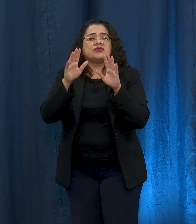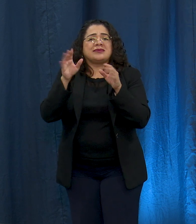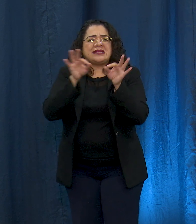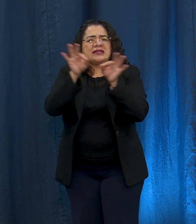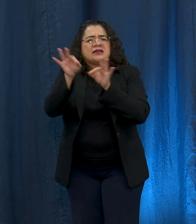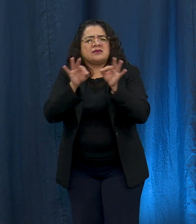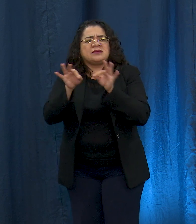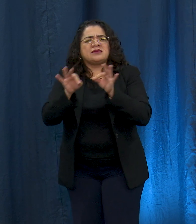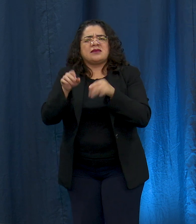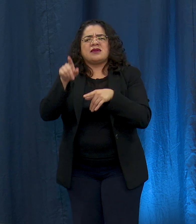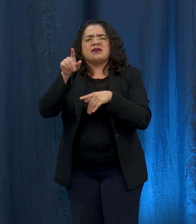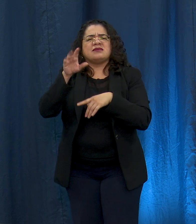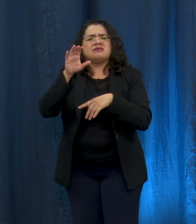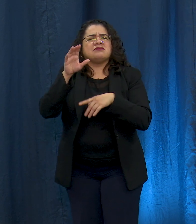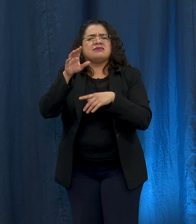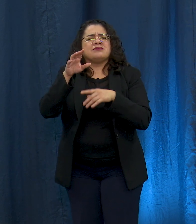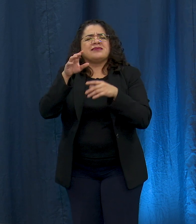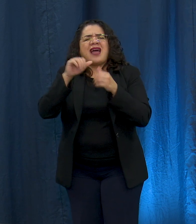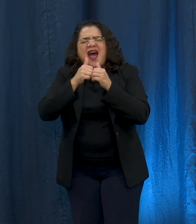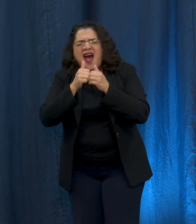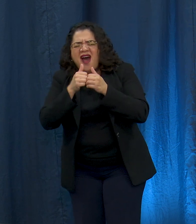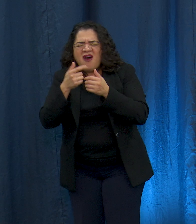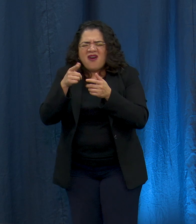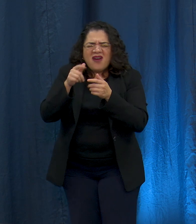you can get really creative with them but it